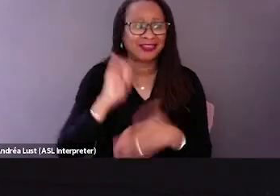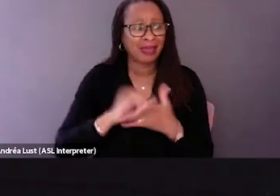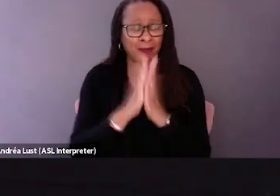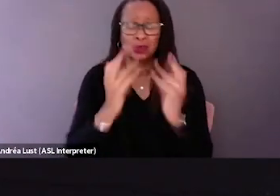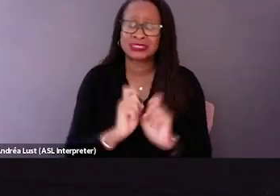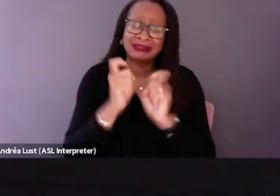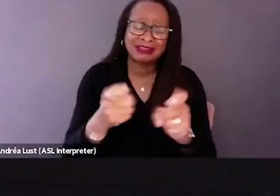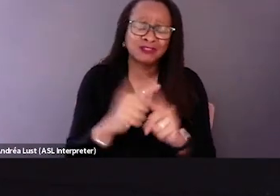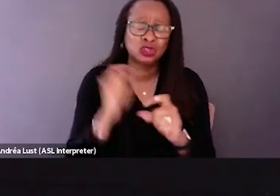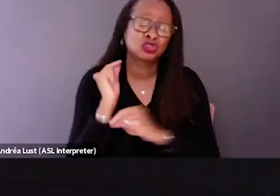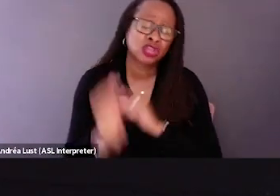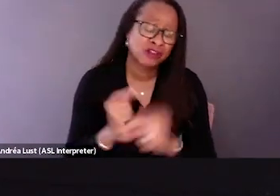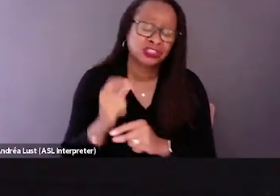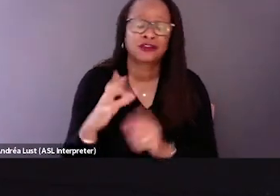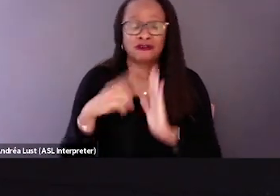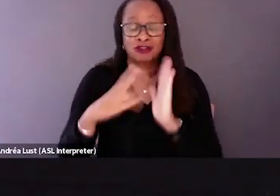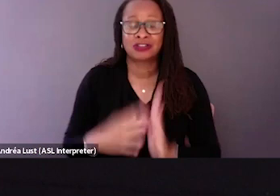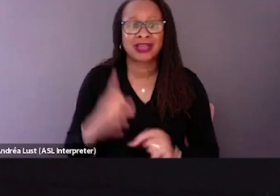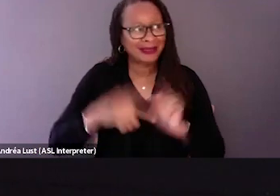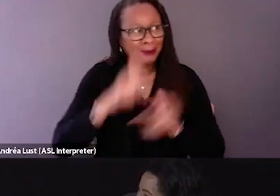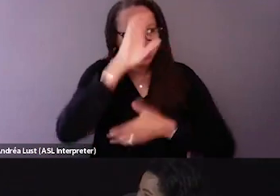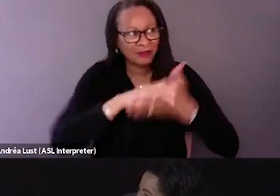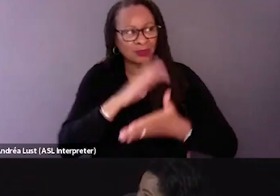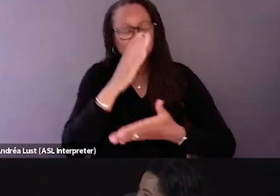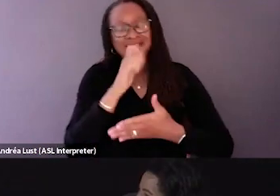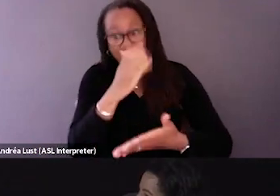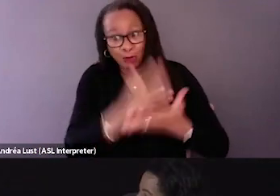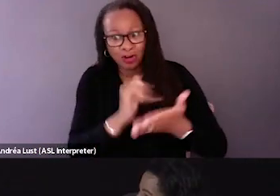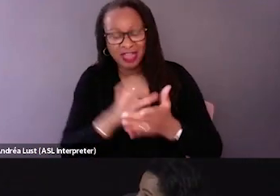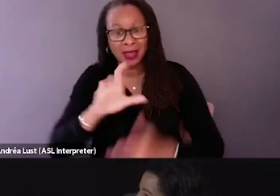And I feel like I can't believe I wasn't part of that club. So when Davina asked me if I wanted